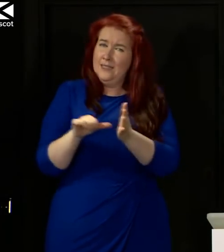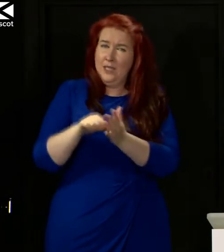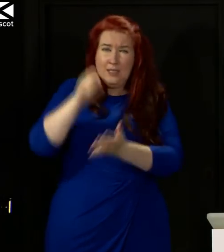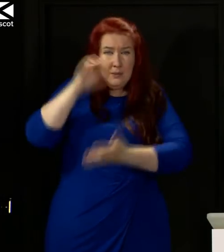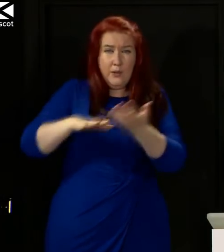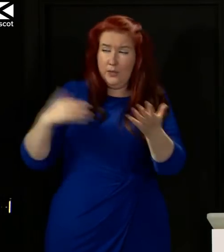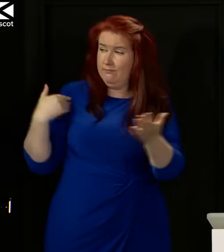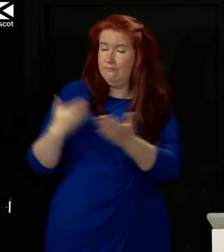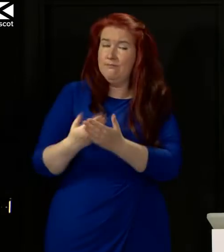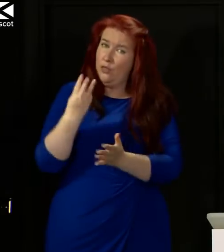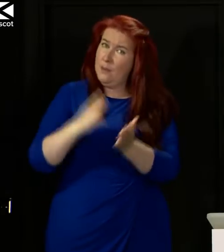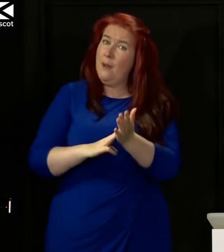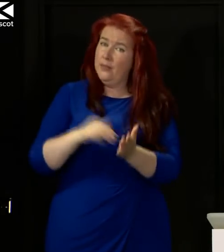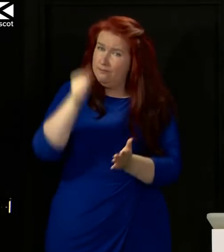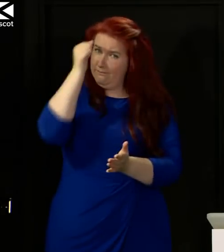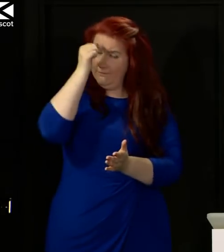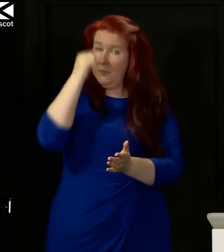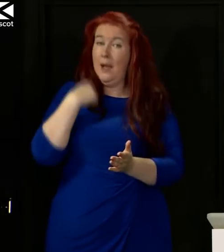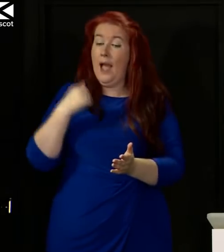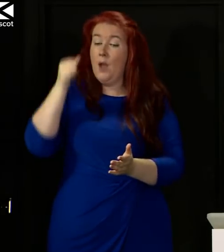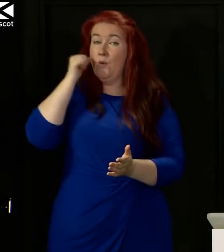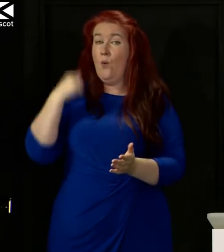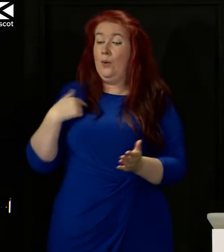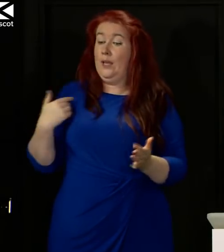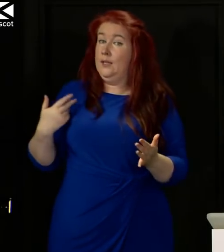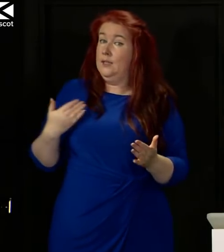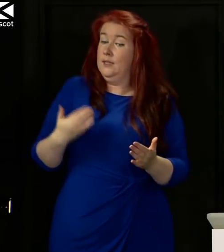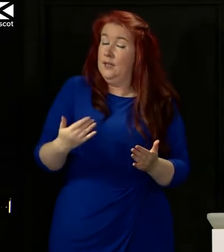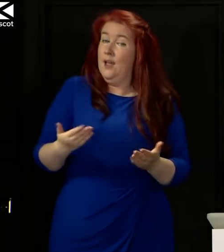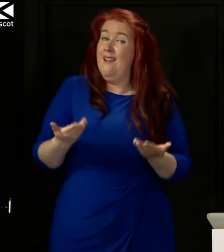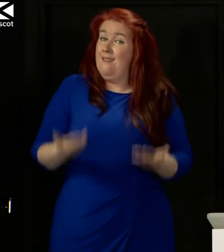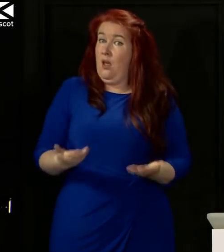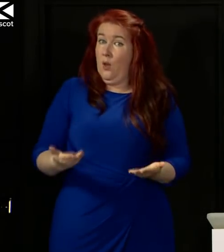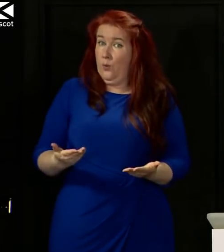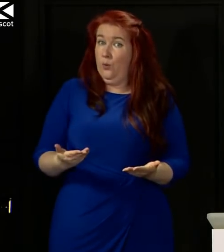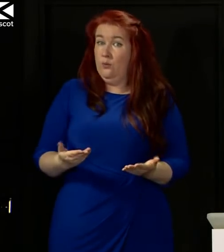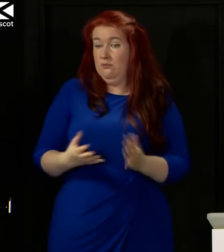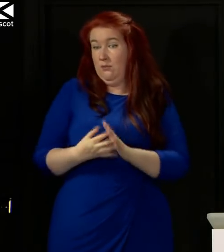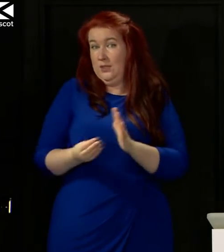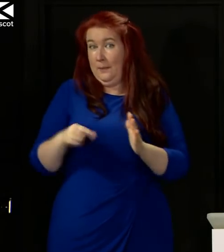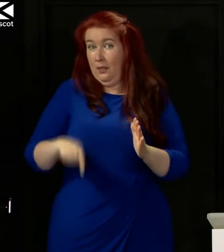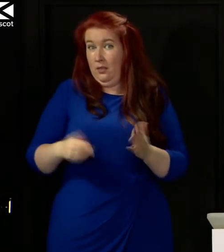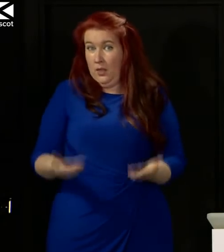have always been conscious we would reach a stage, where I think we are now, where,